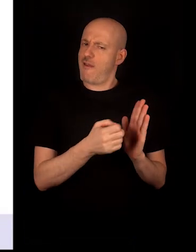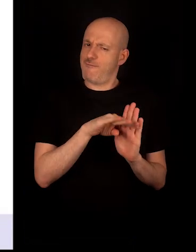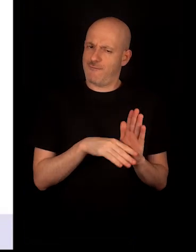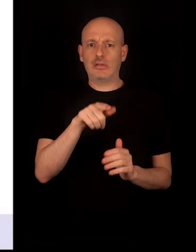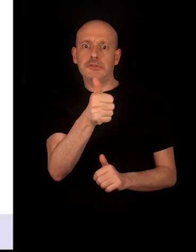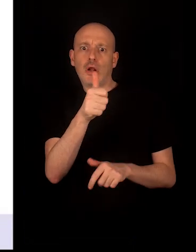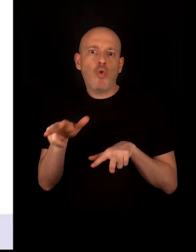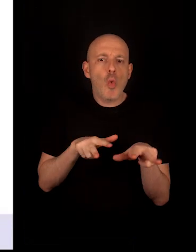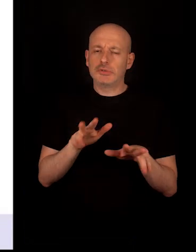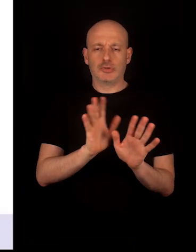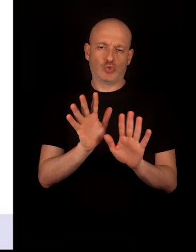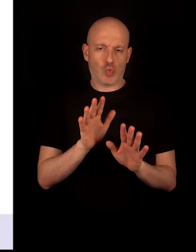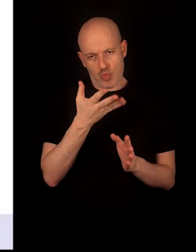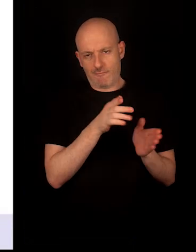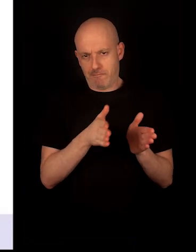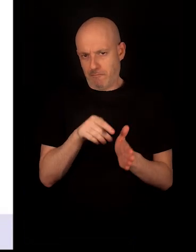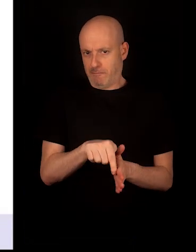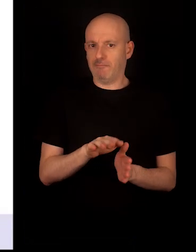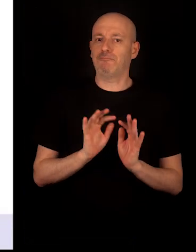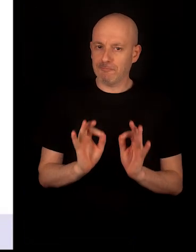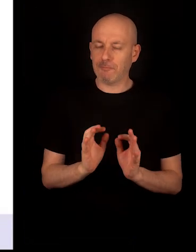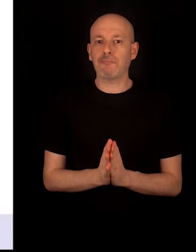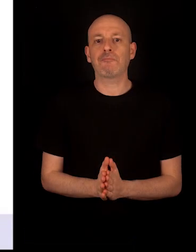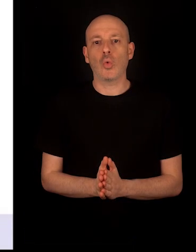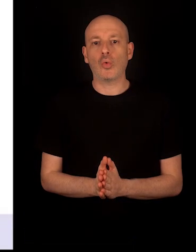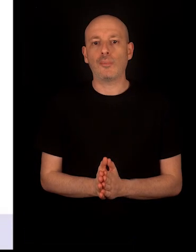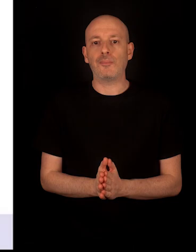So, no need to organise this yourself.